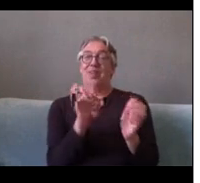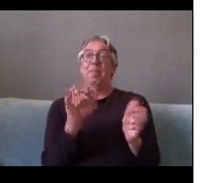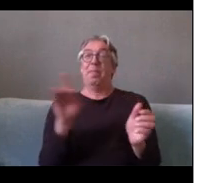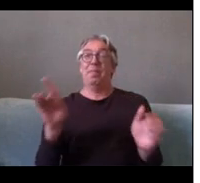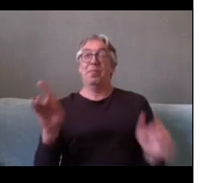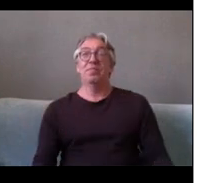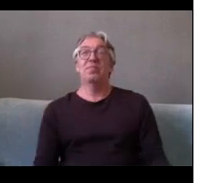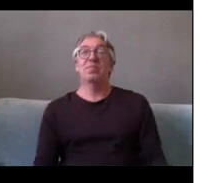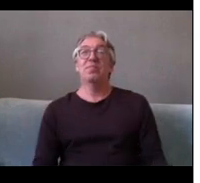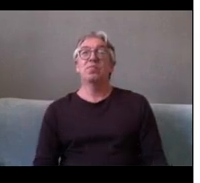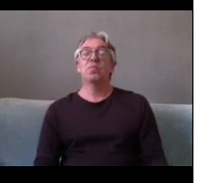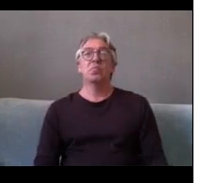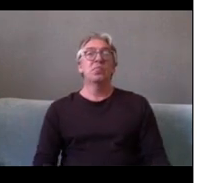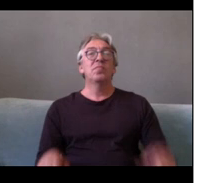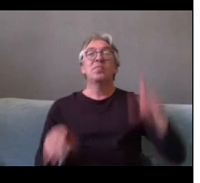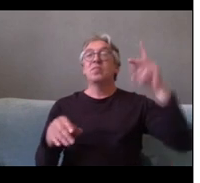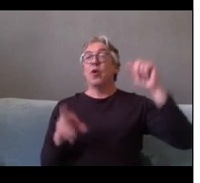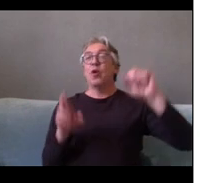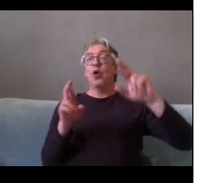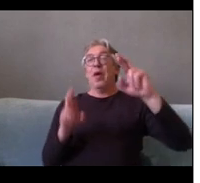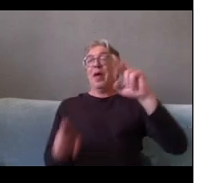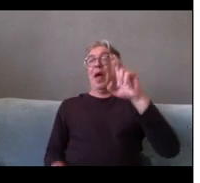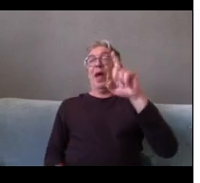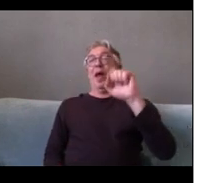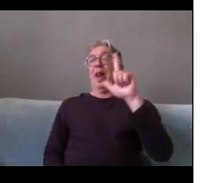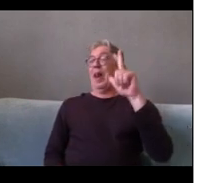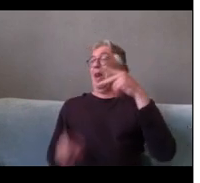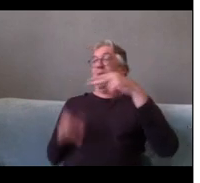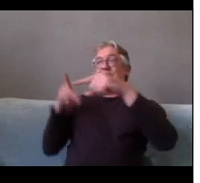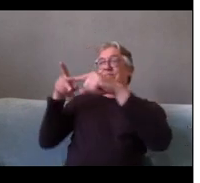Robert, can you hear me?